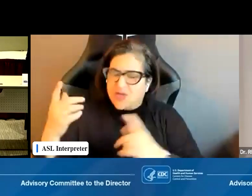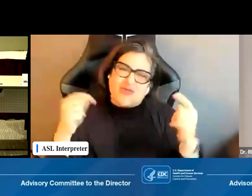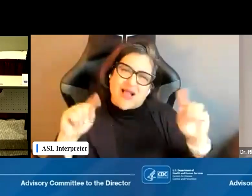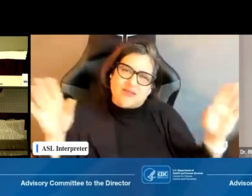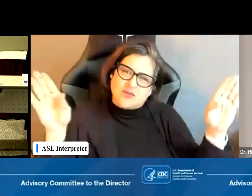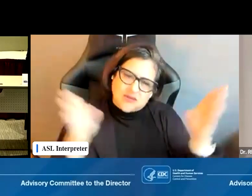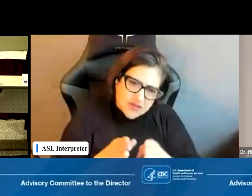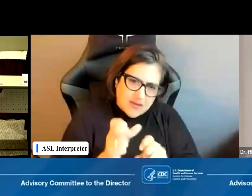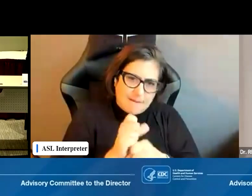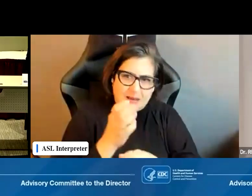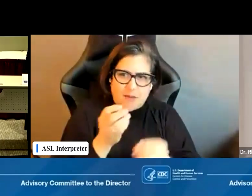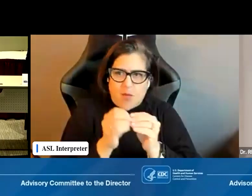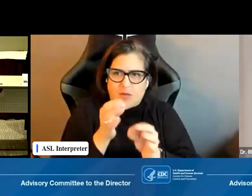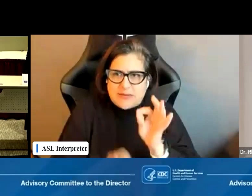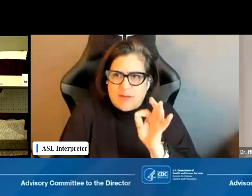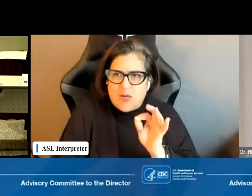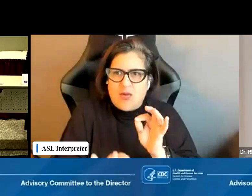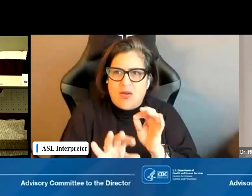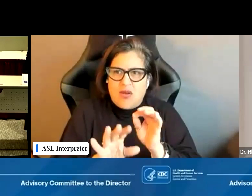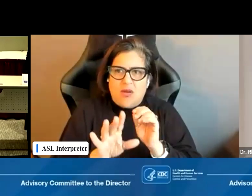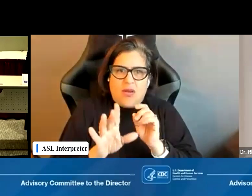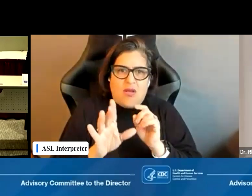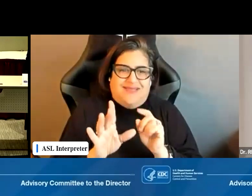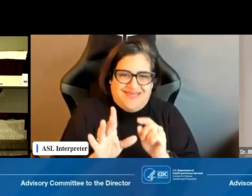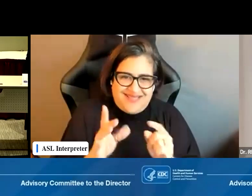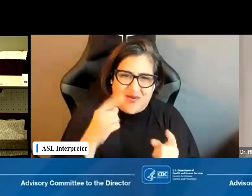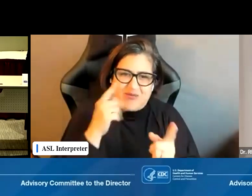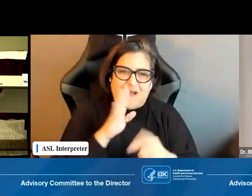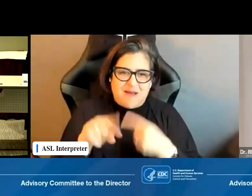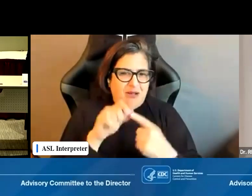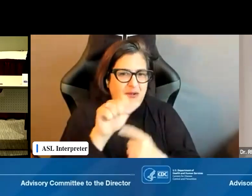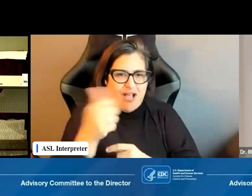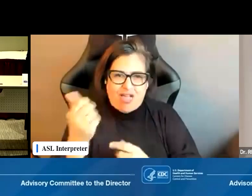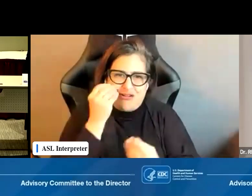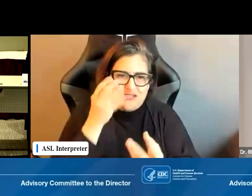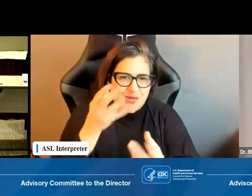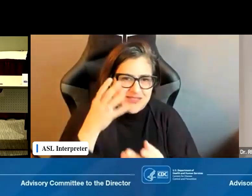And you're talking about other new and novel data sources. So I'm just wondering how you're thinking about that as we move forward,